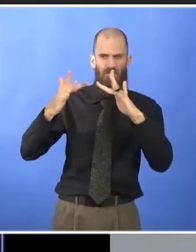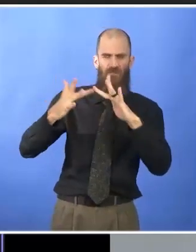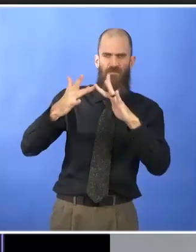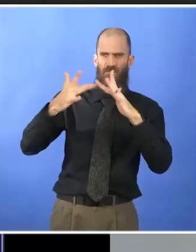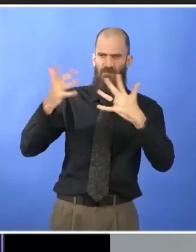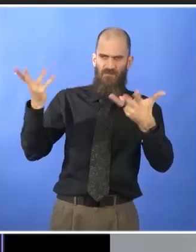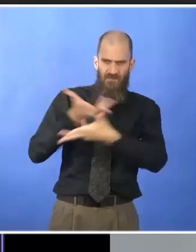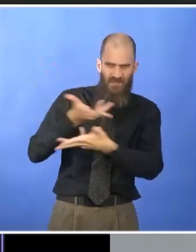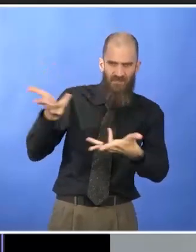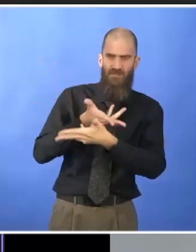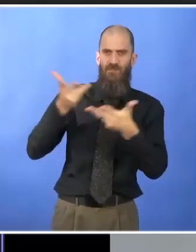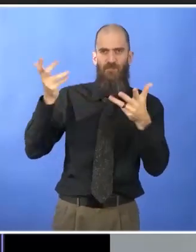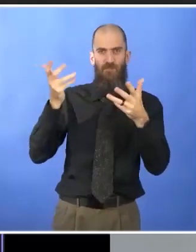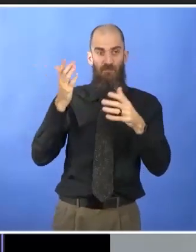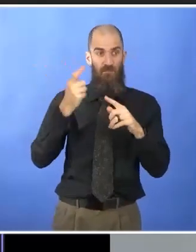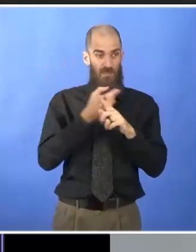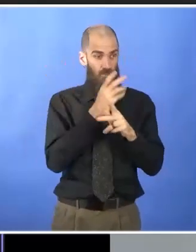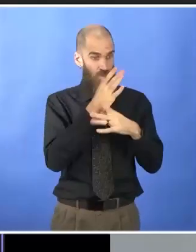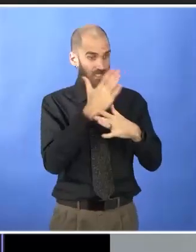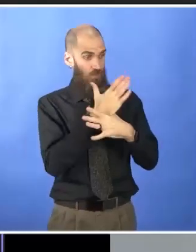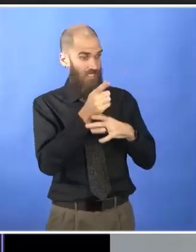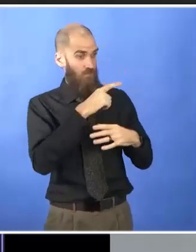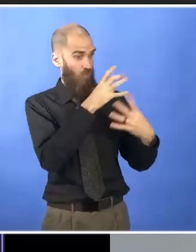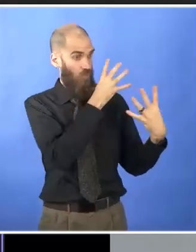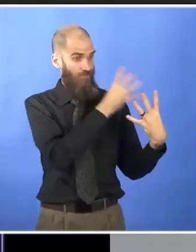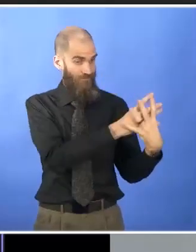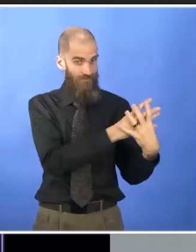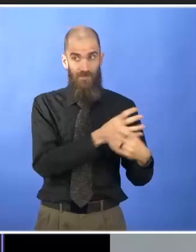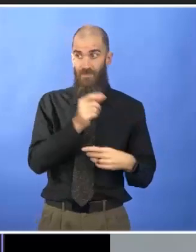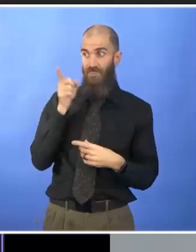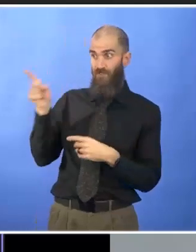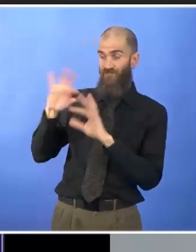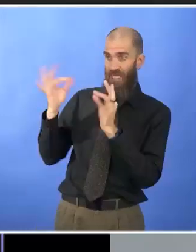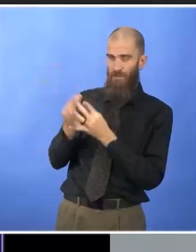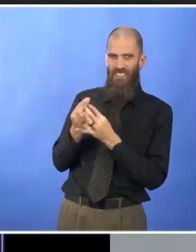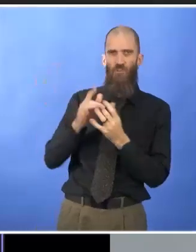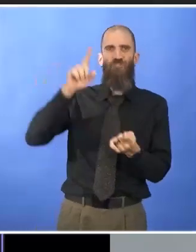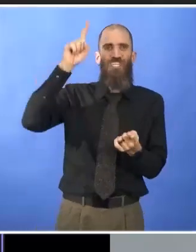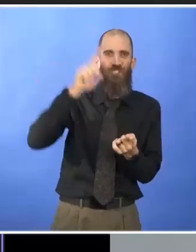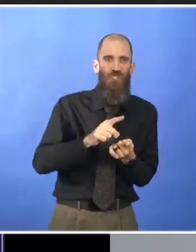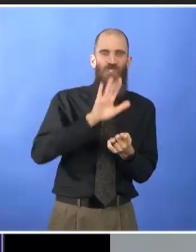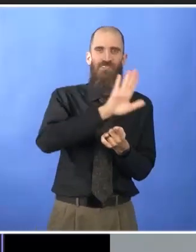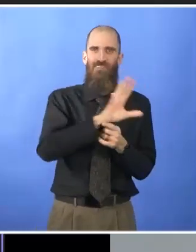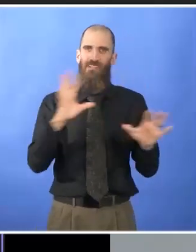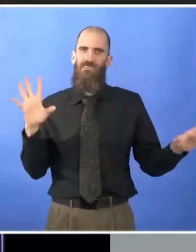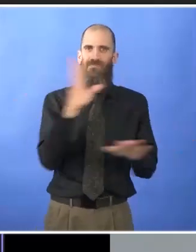THEIR FAMILIES REDUCES RECIDIVISM AND HAS POSITIVE EFFECTS FOR BOTH THE INCARCERATED INDIVIDUAL, HIS OR